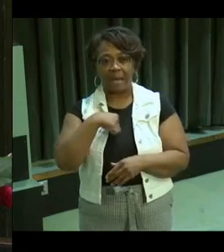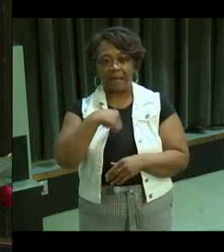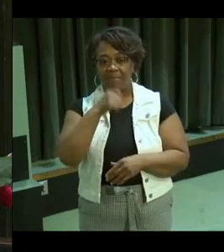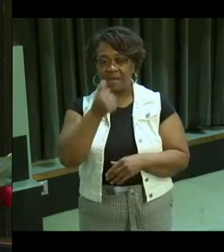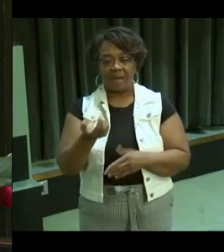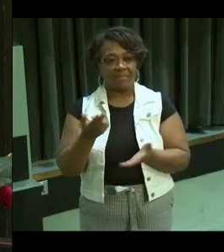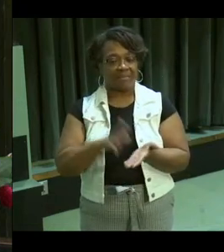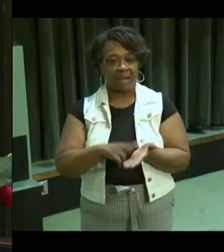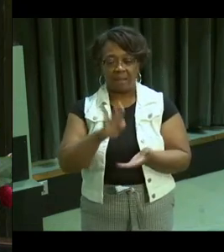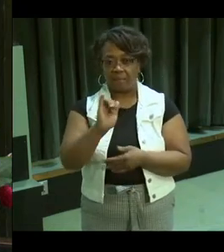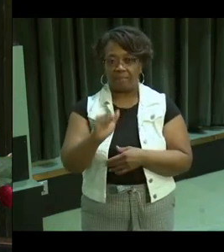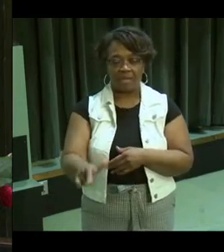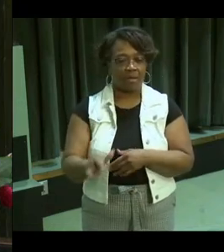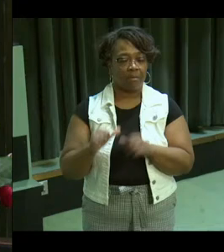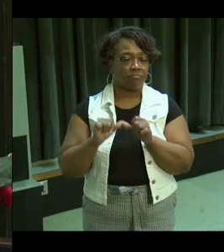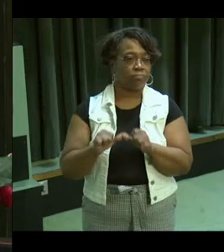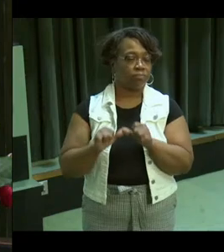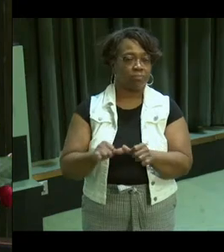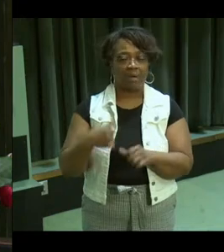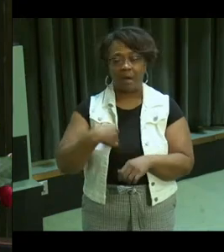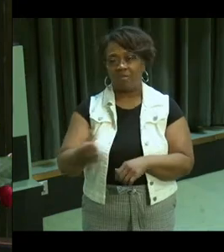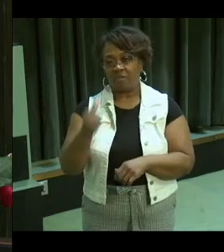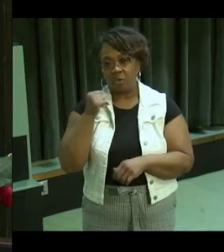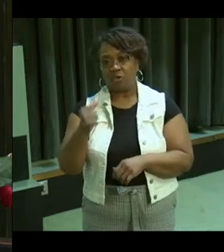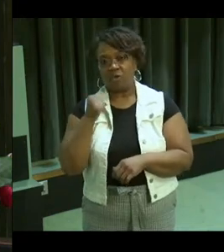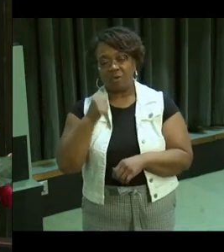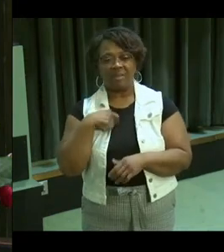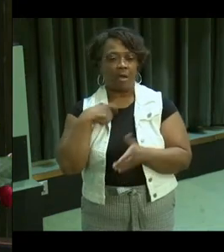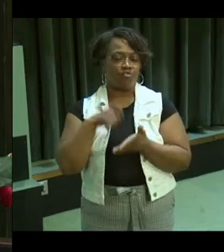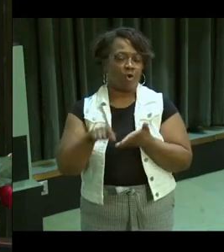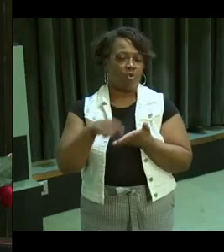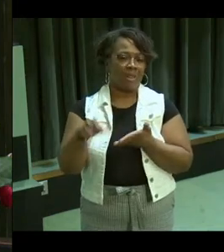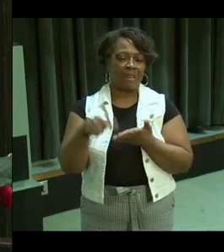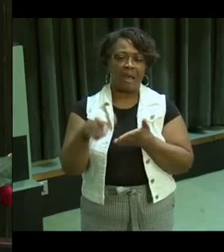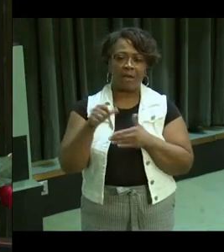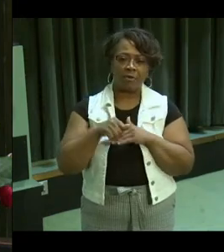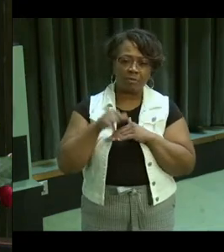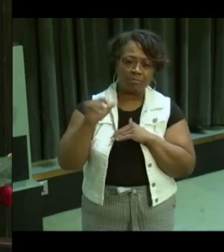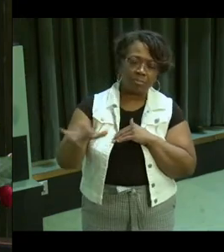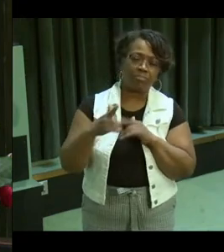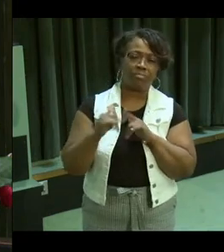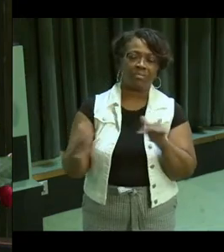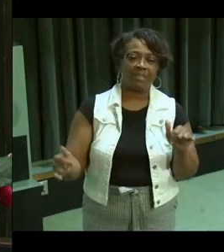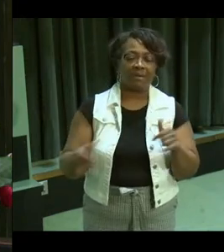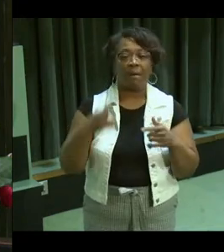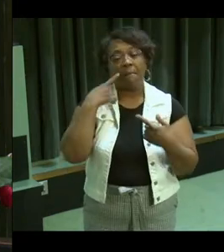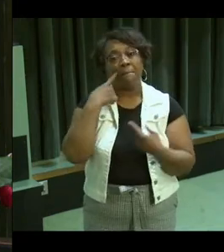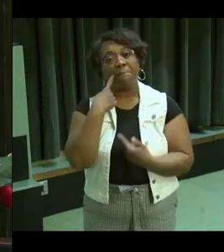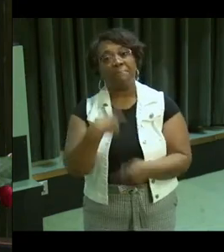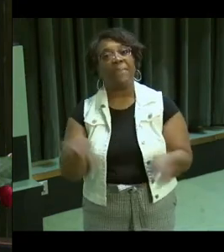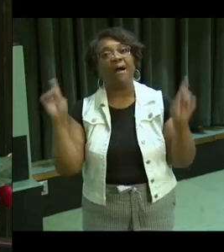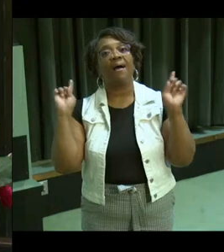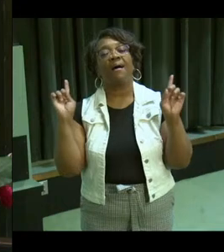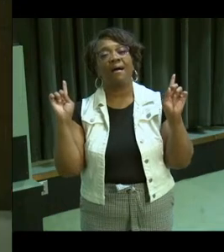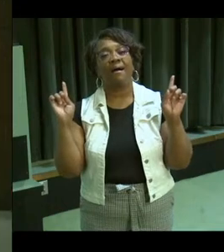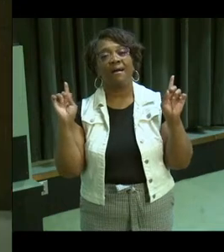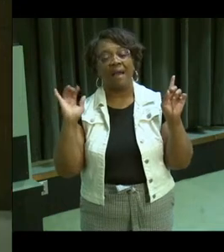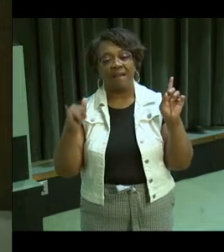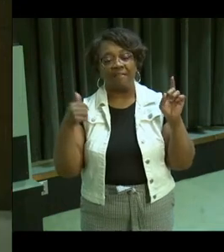governor, he was like, I am not signing that bill. I mean, he went on forever, I am not. They